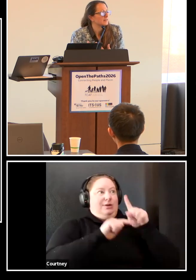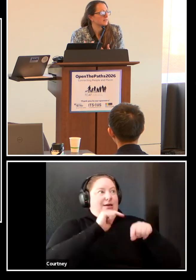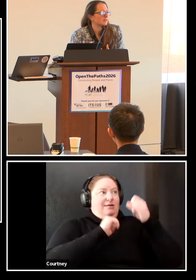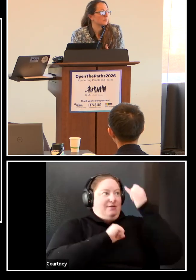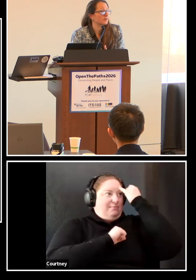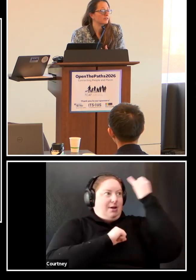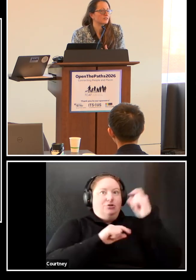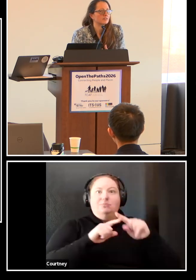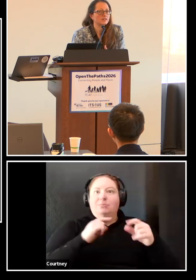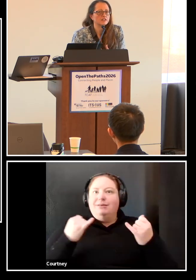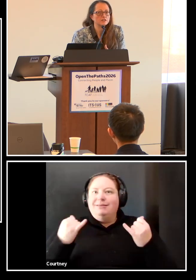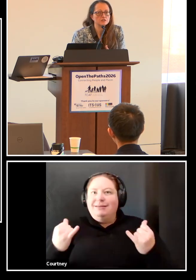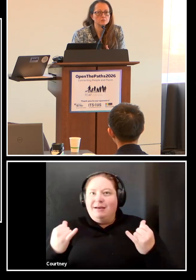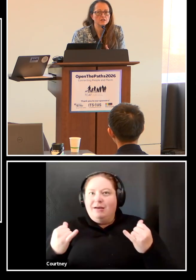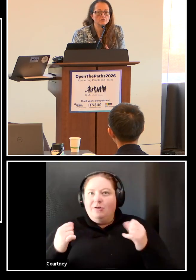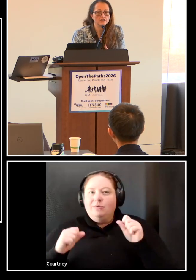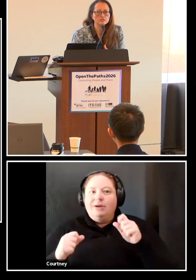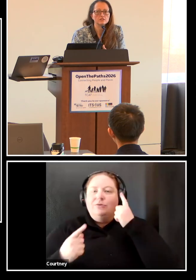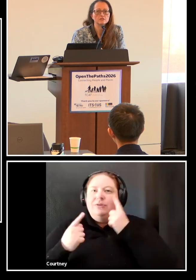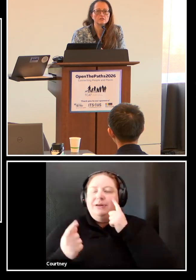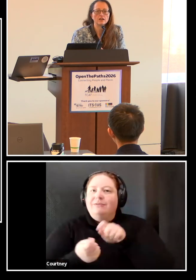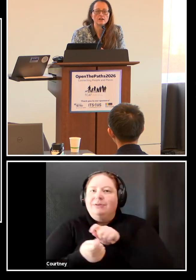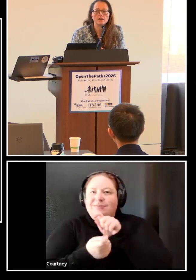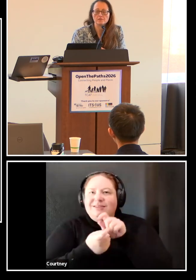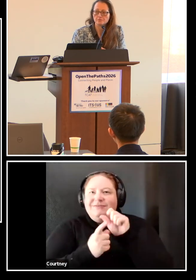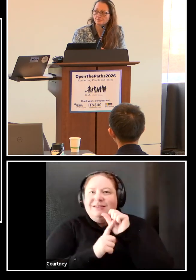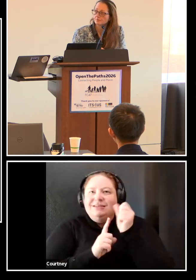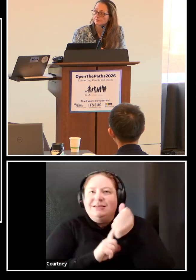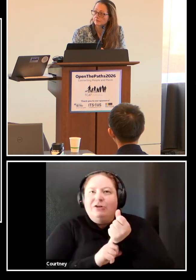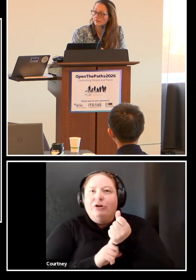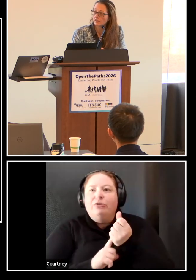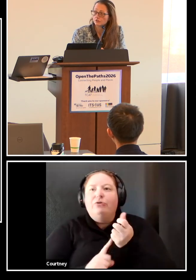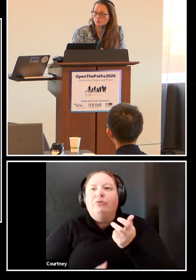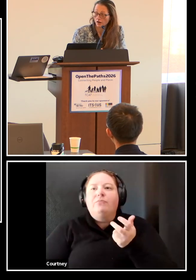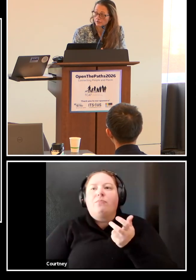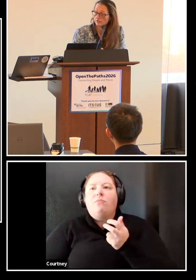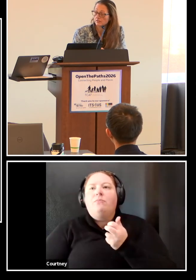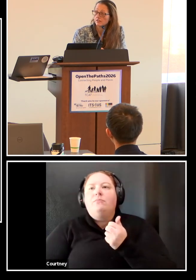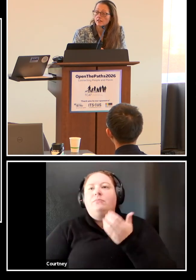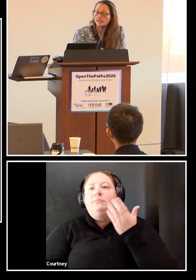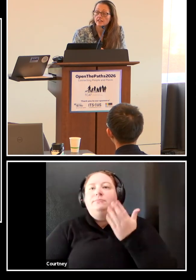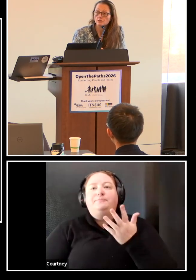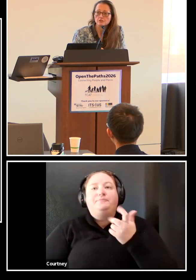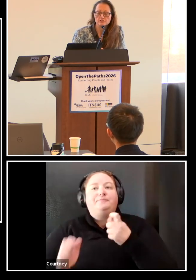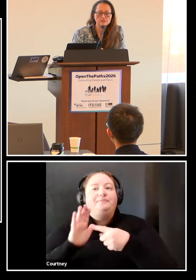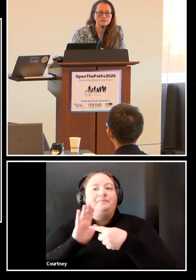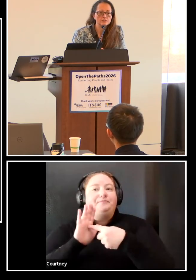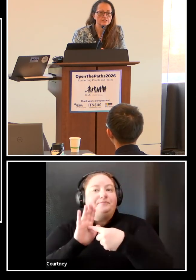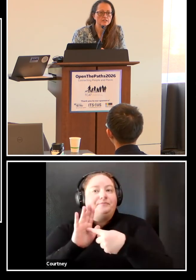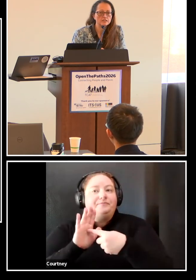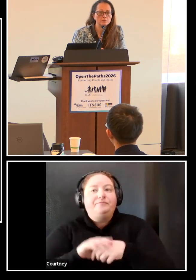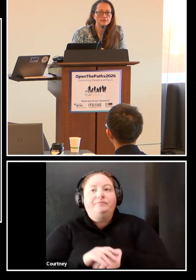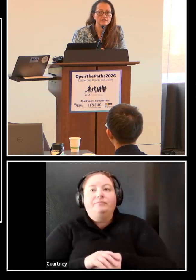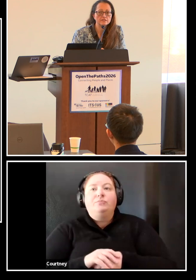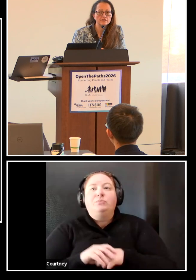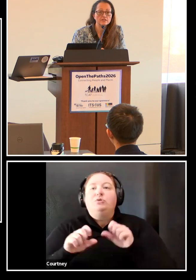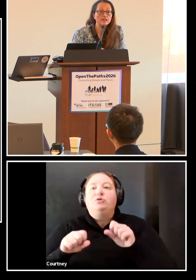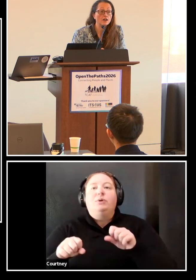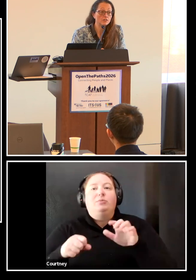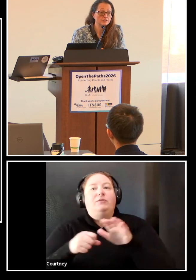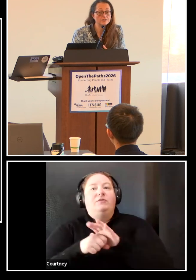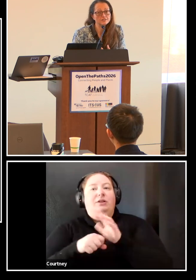the specific scenario you might want to um to model in order to understand comparisons and also